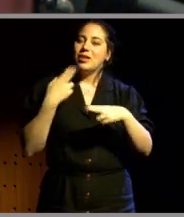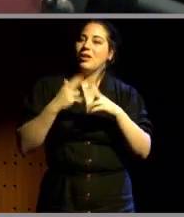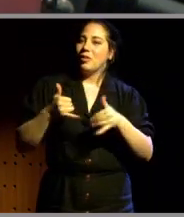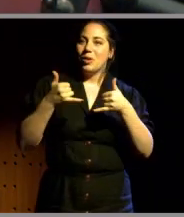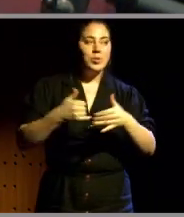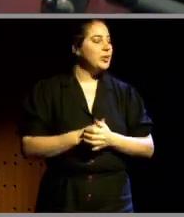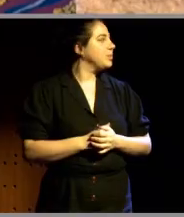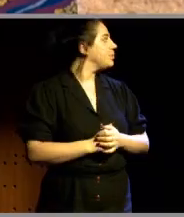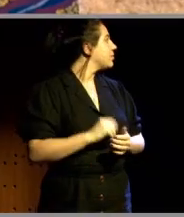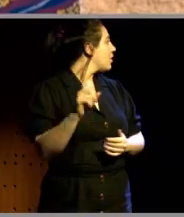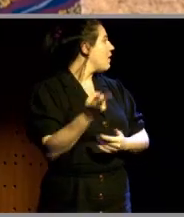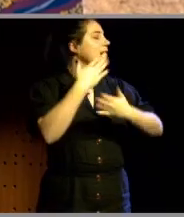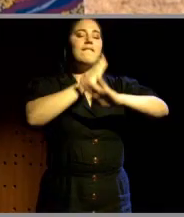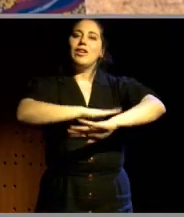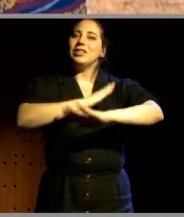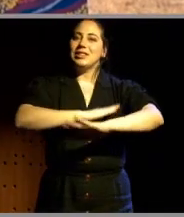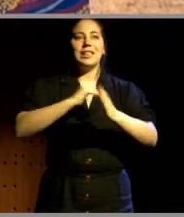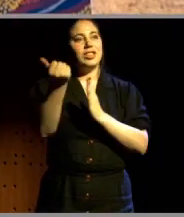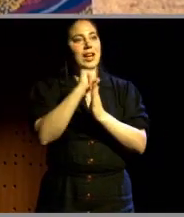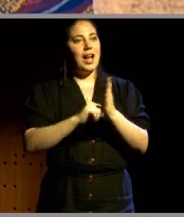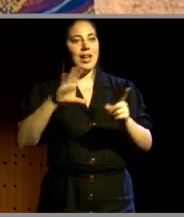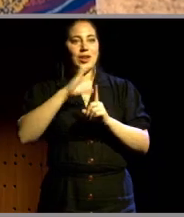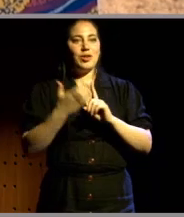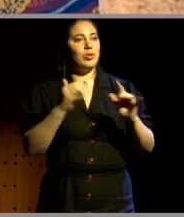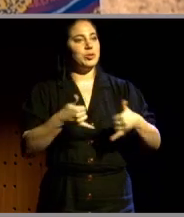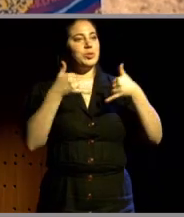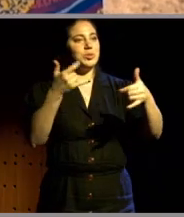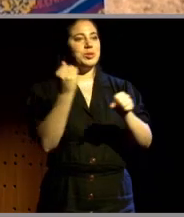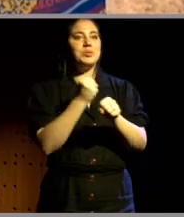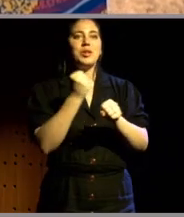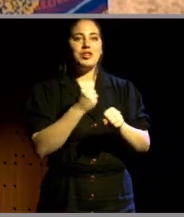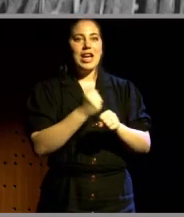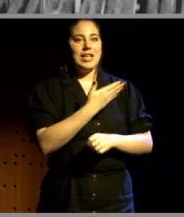The First Nations Arts and Culture Awards have been created by Ernabella Arts Incorporated.